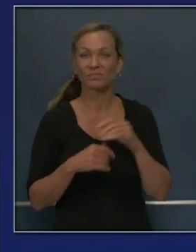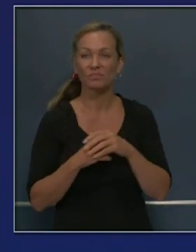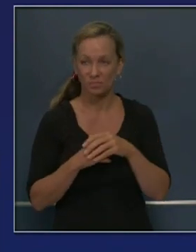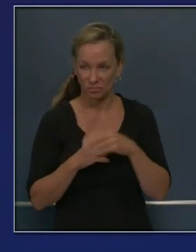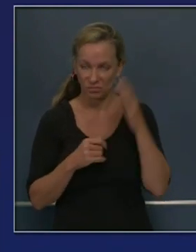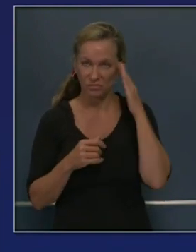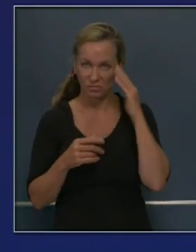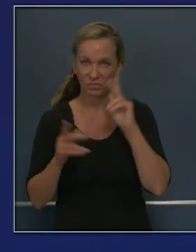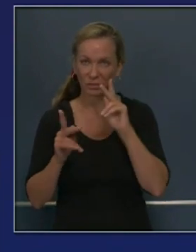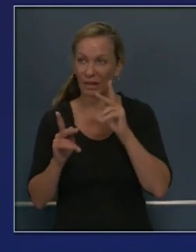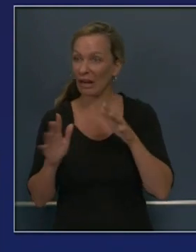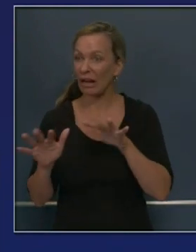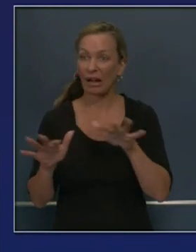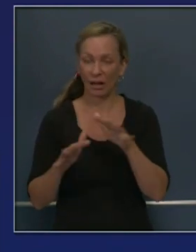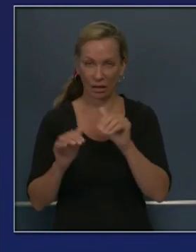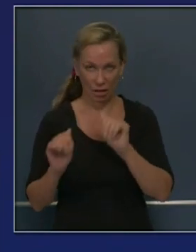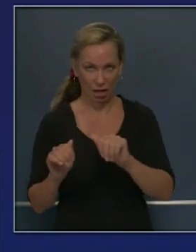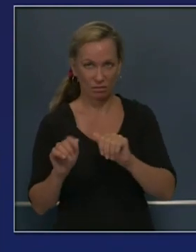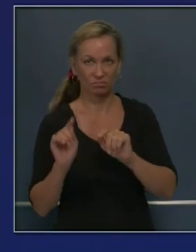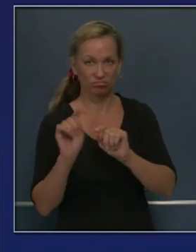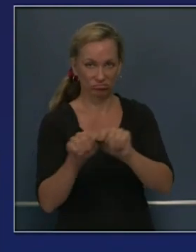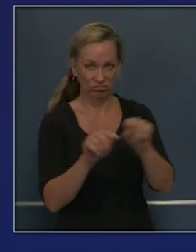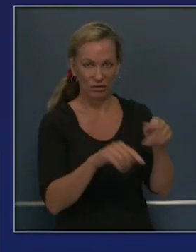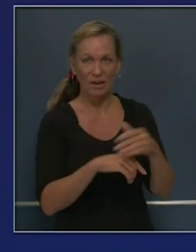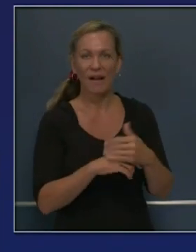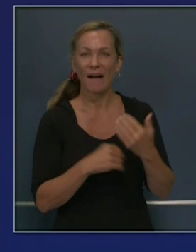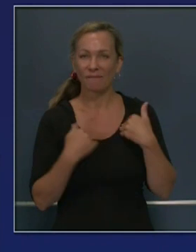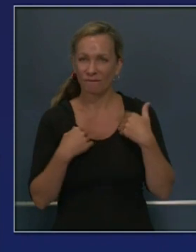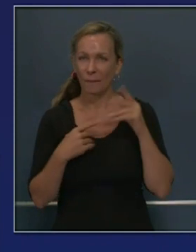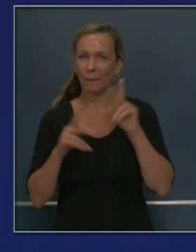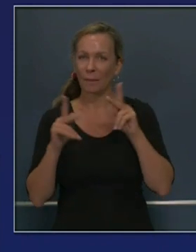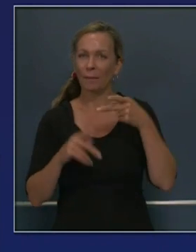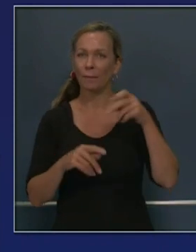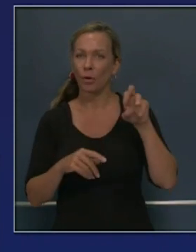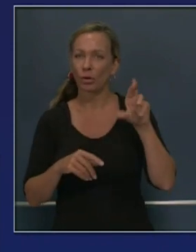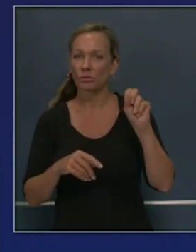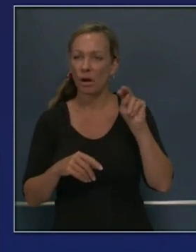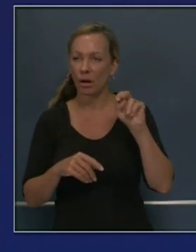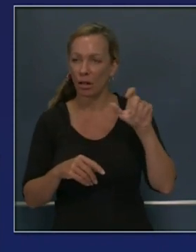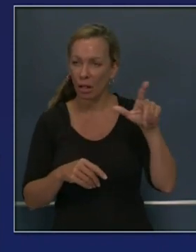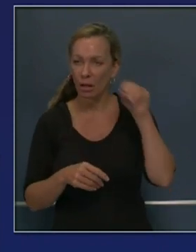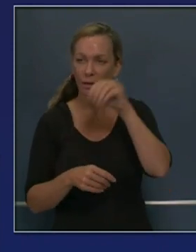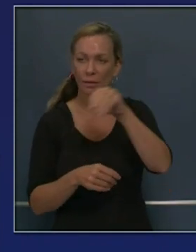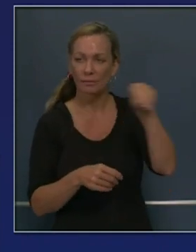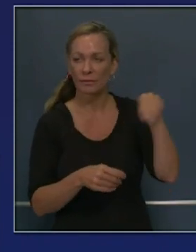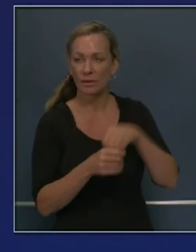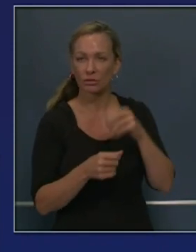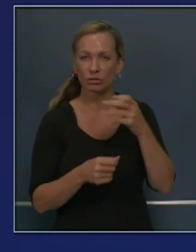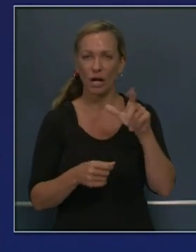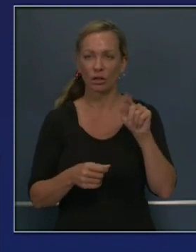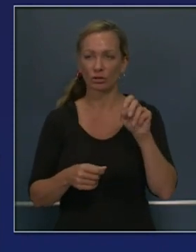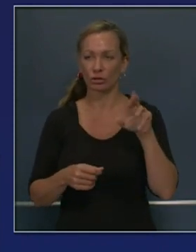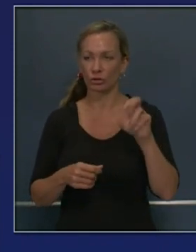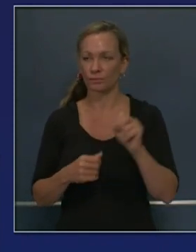NEW PROTOCOLS AND PARTICULARLY PROTOCOLS IN TERMS OF TAKING CARE OF THE FIRST RESPONDERS AS WELL. THAT IS A BRIEF SAMPLE OF SOME OF THE EFFORTS.